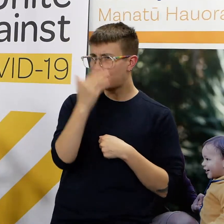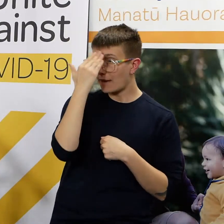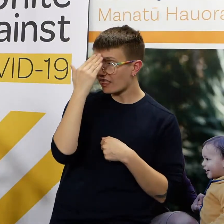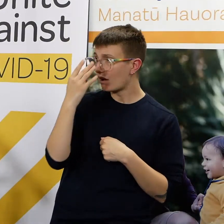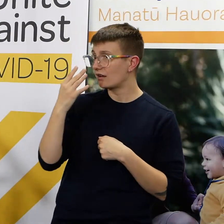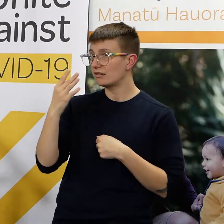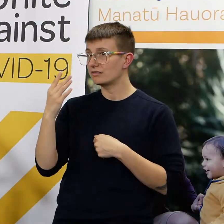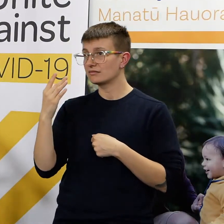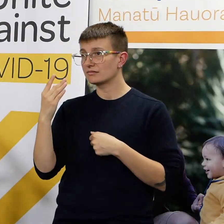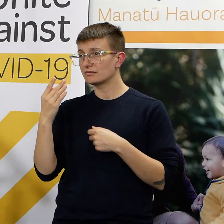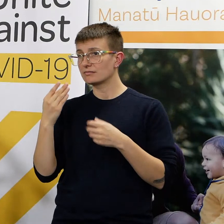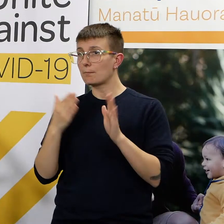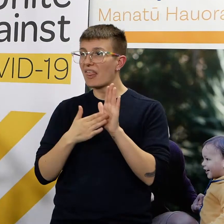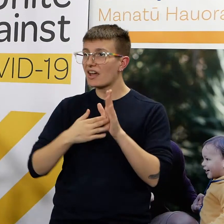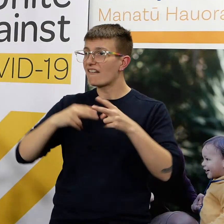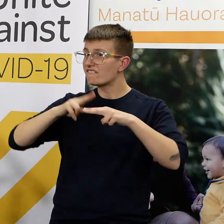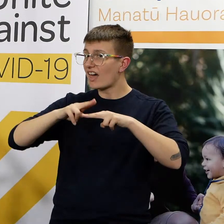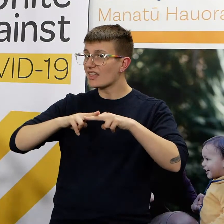Well it's a parent who has died. Yes.